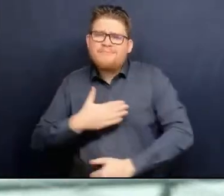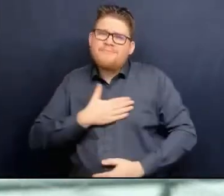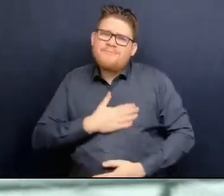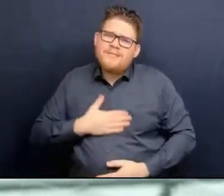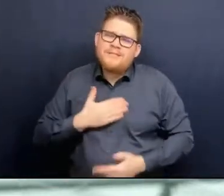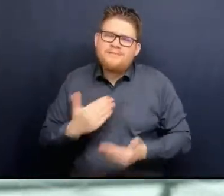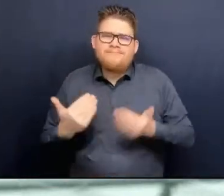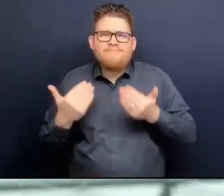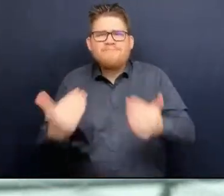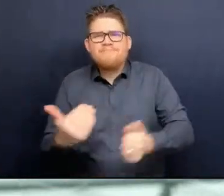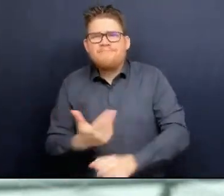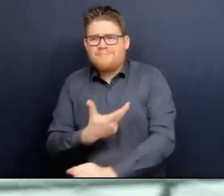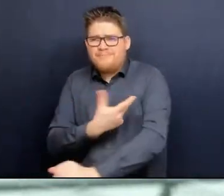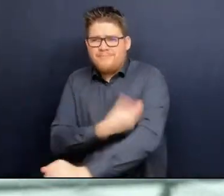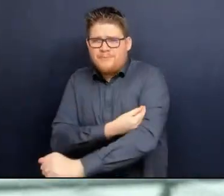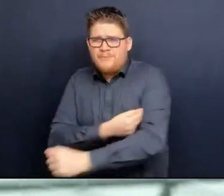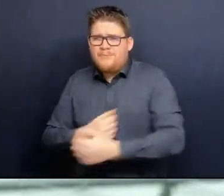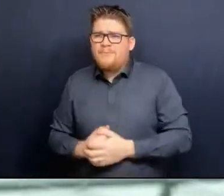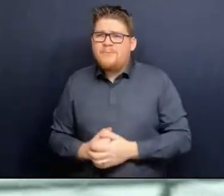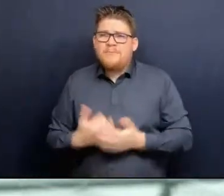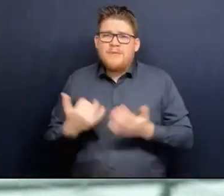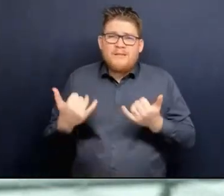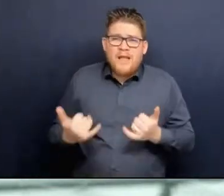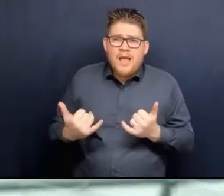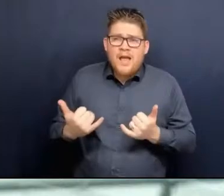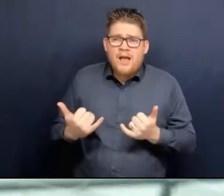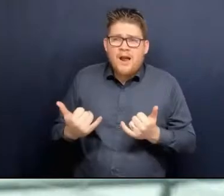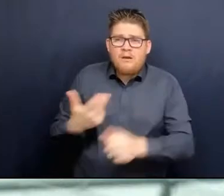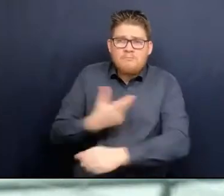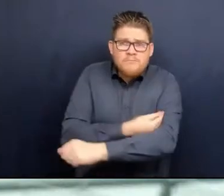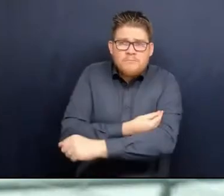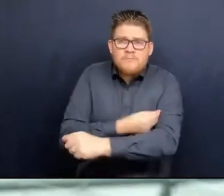booster dose. It will help you now and will help you for what